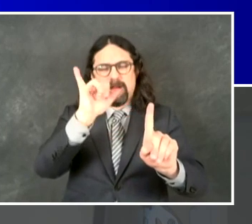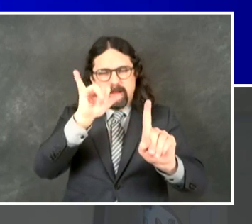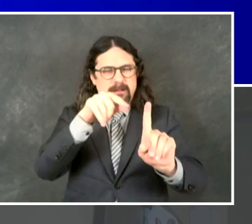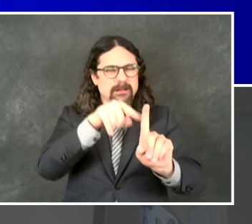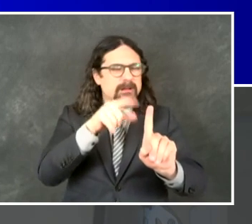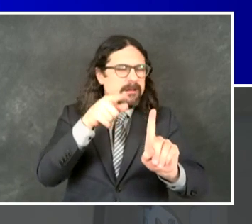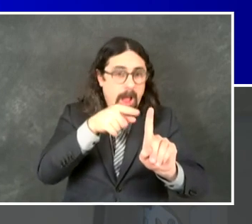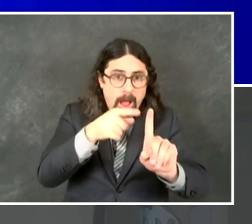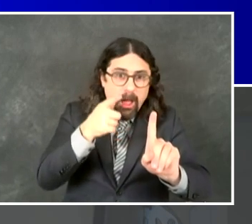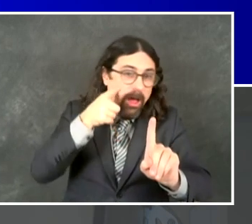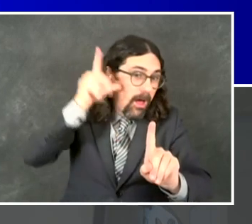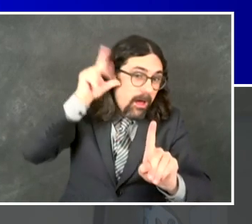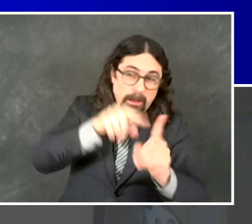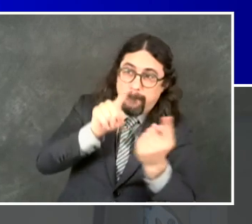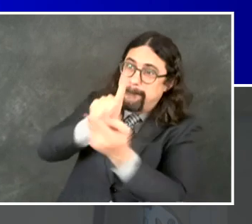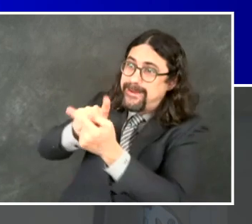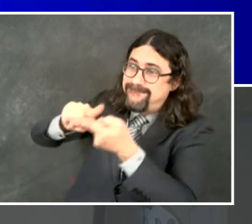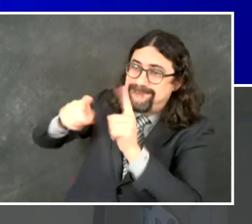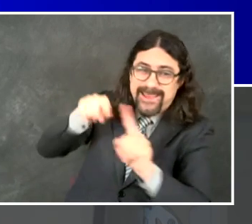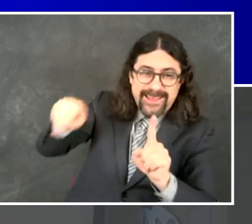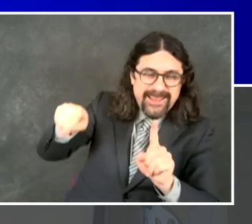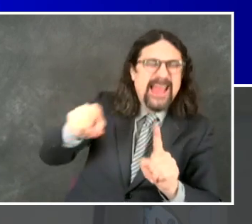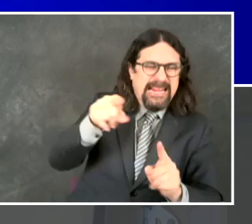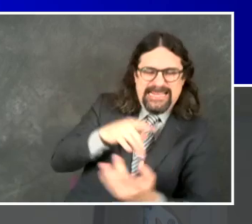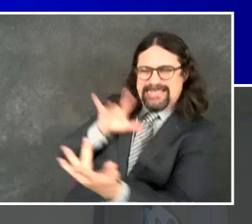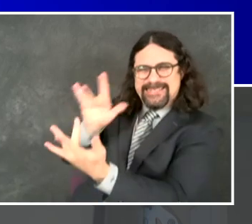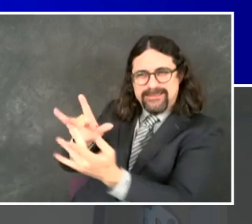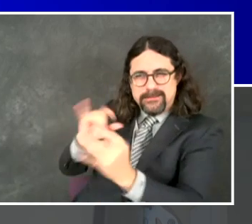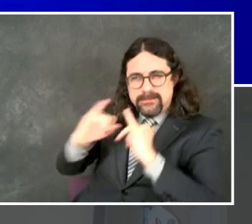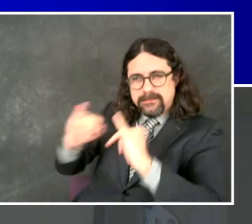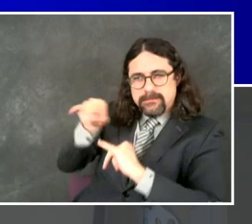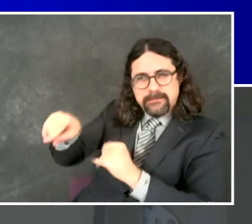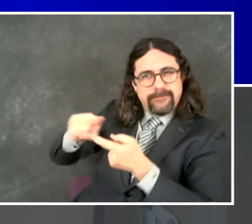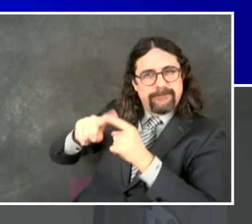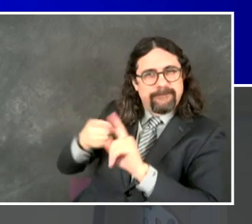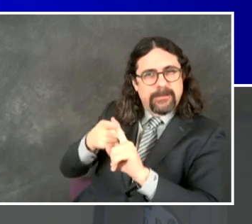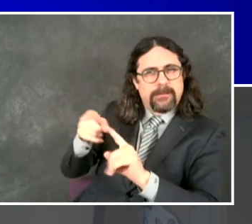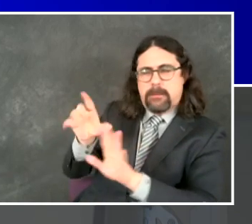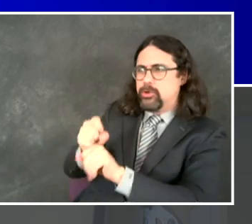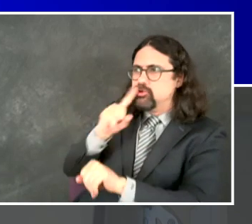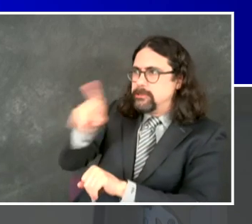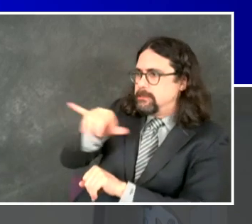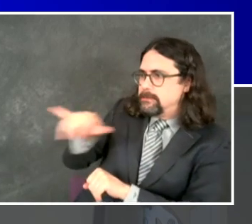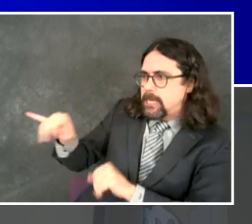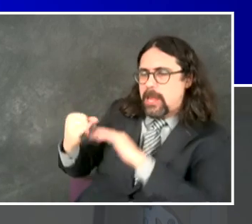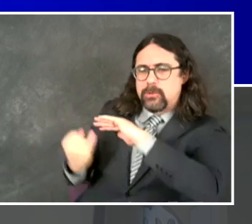TOGETHER, TO ASK THE QUESTIONS THAT ARE NEEDD.E THE TRAINING WILL BE IMPORTANT TO UNDERSTAND THAT